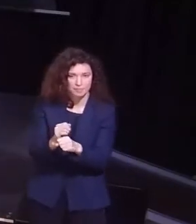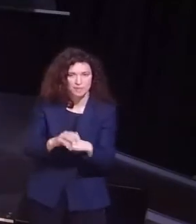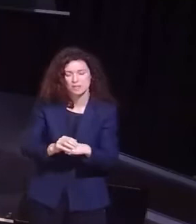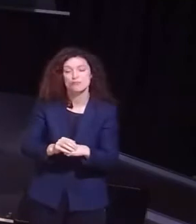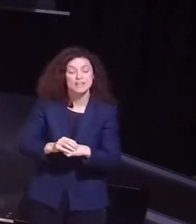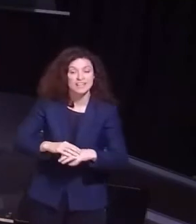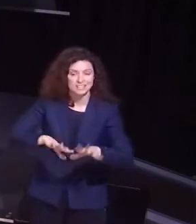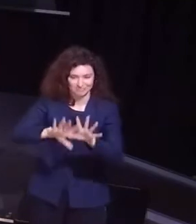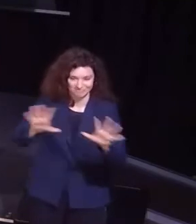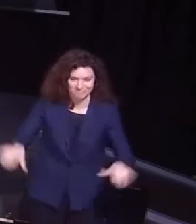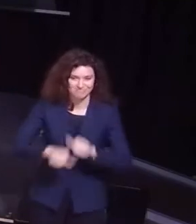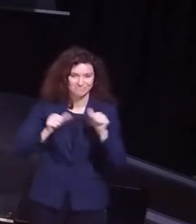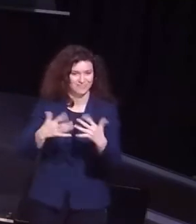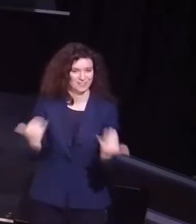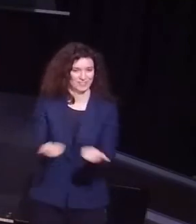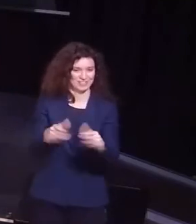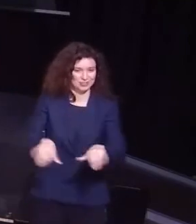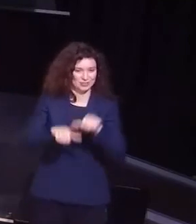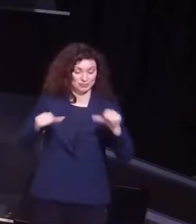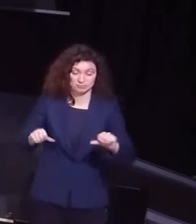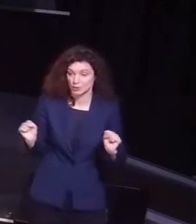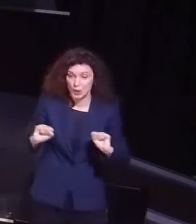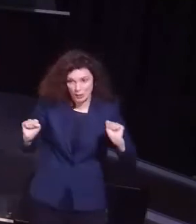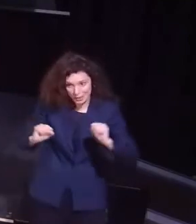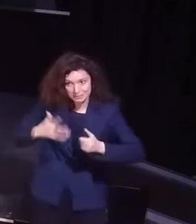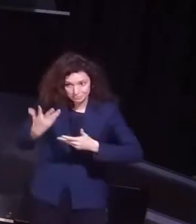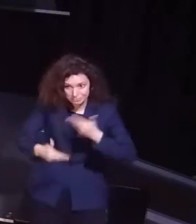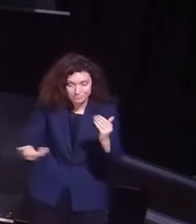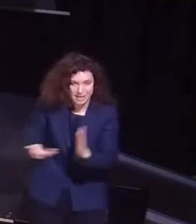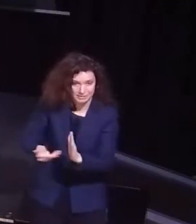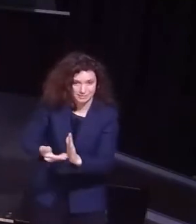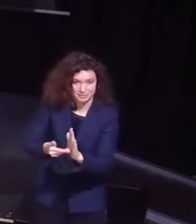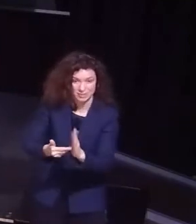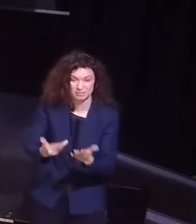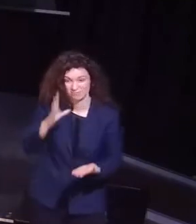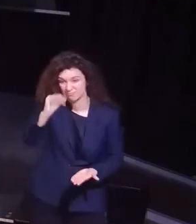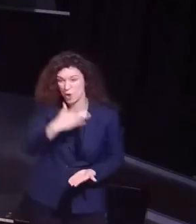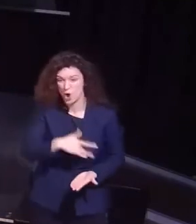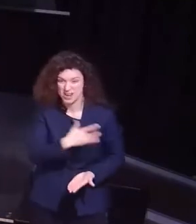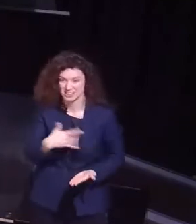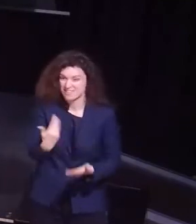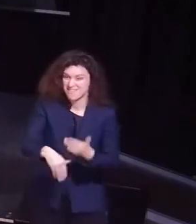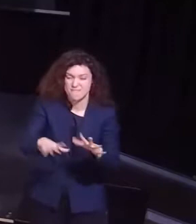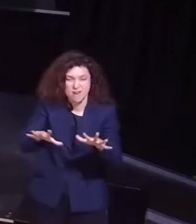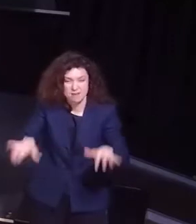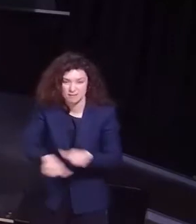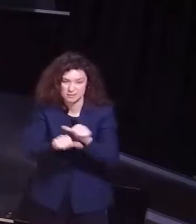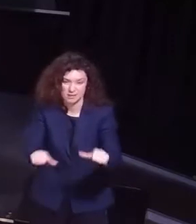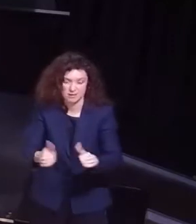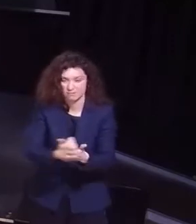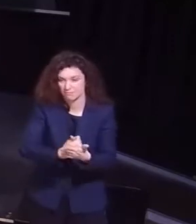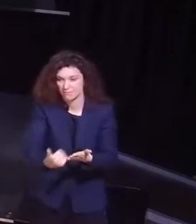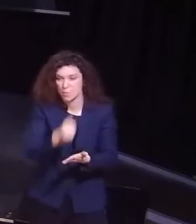we're not done with that journey, and let's be honest, we're never going to be done. we're always going to be learning and growing.